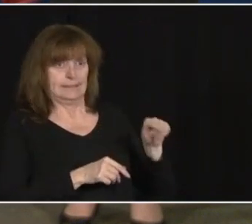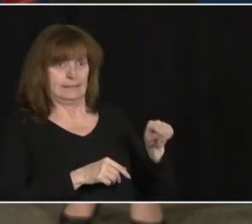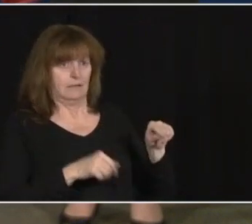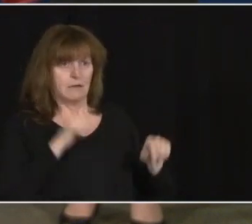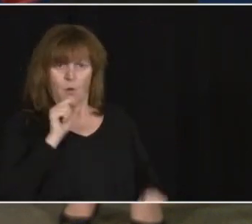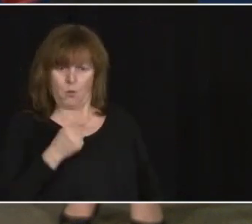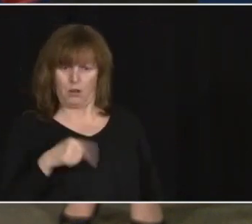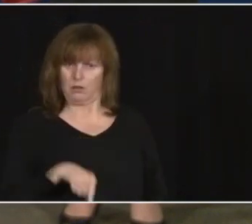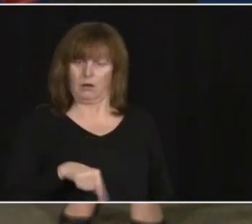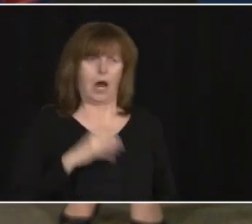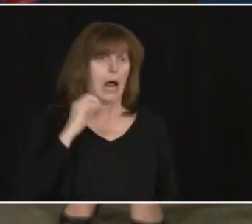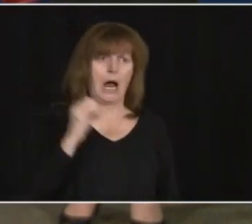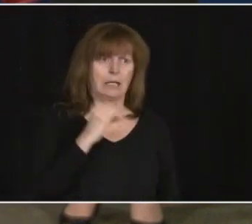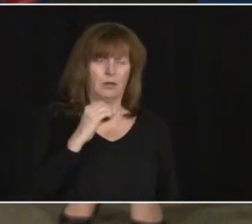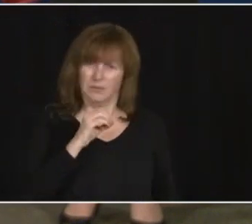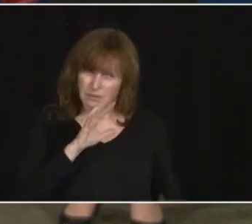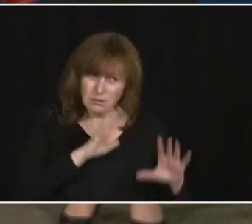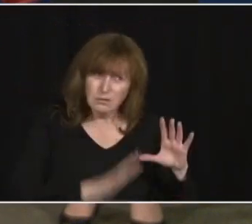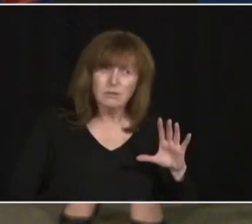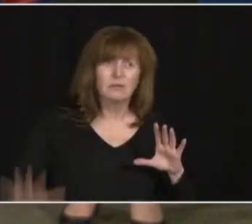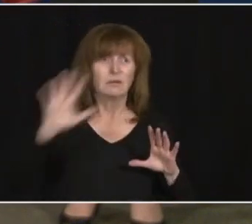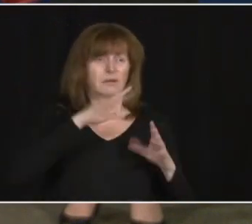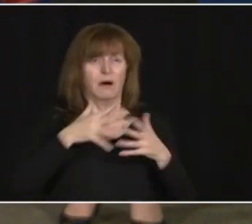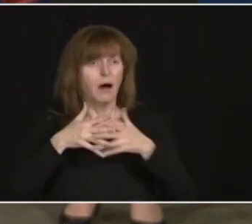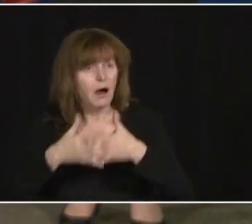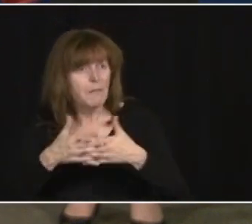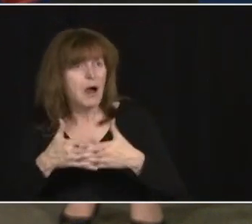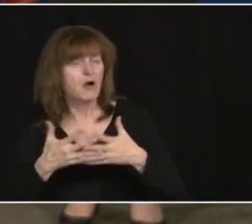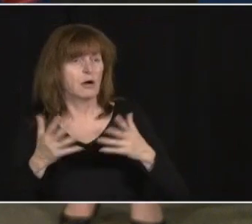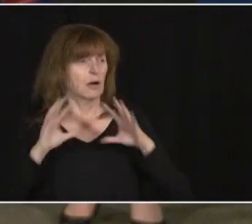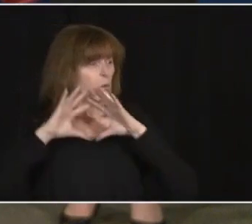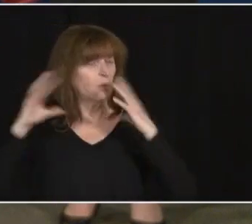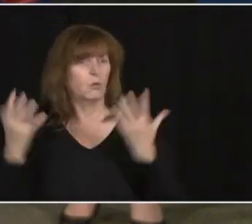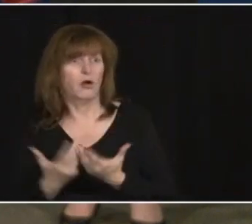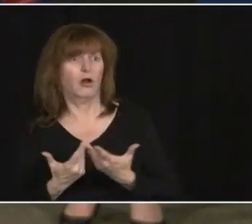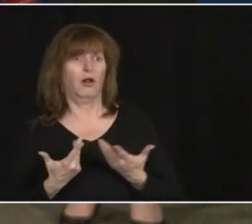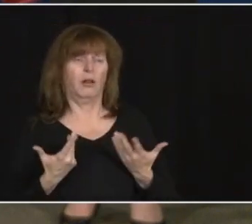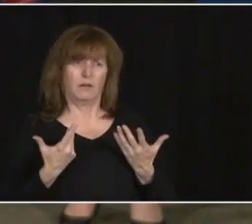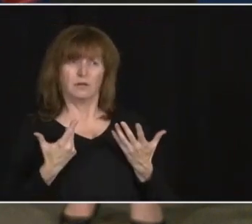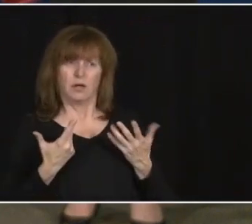minister of long-term care. It's a very, very tough battle with long-term care.